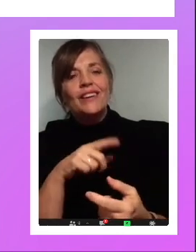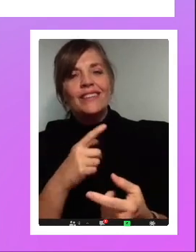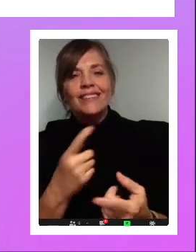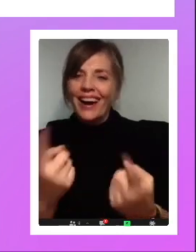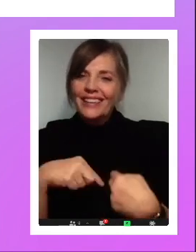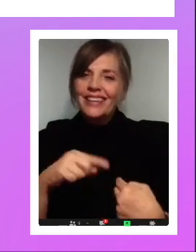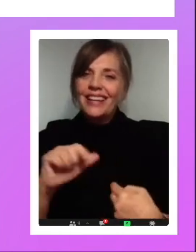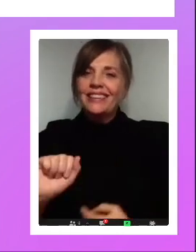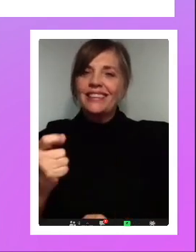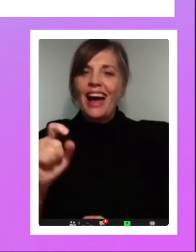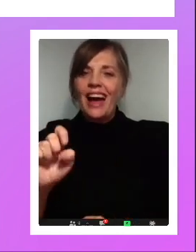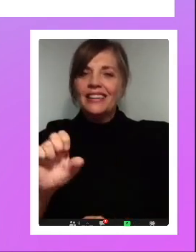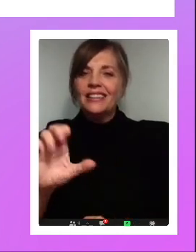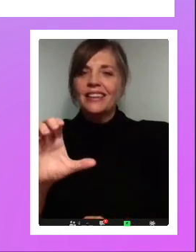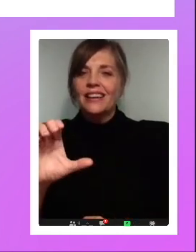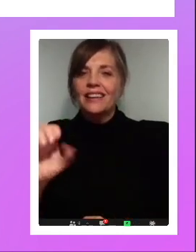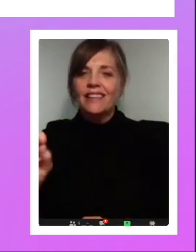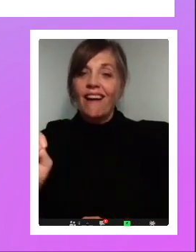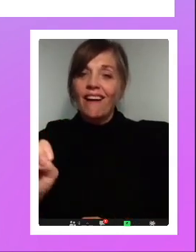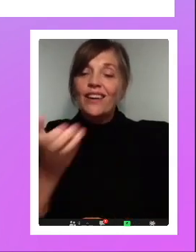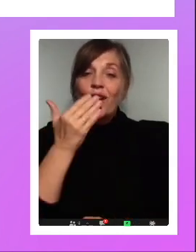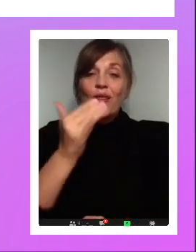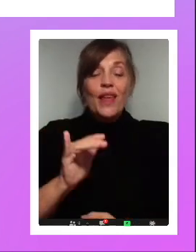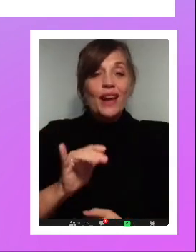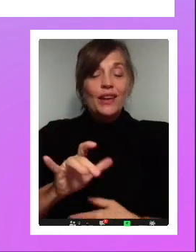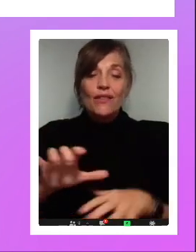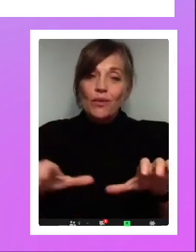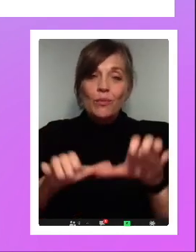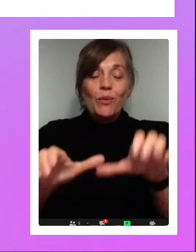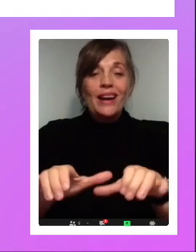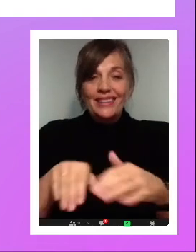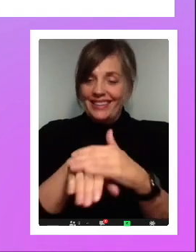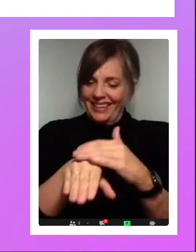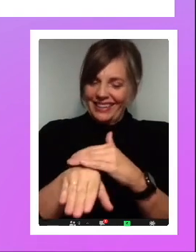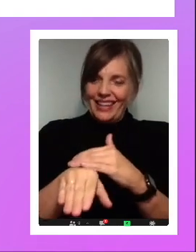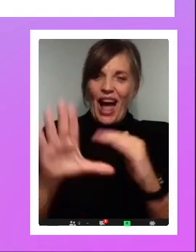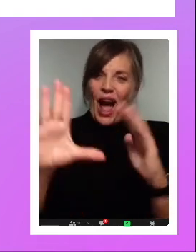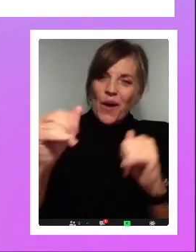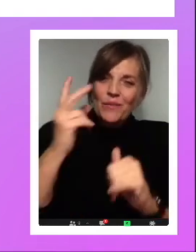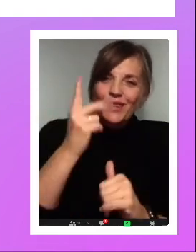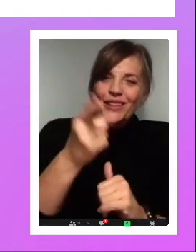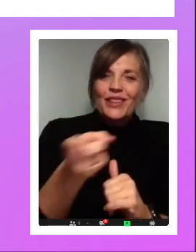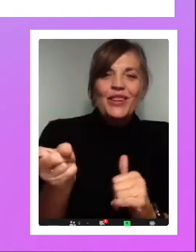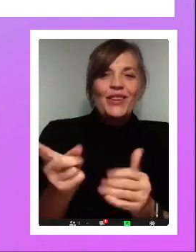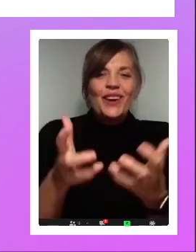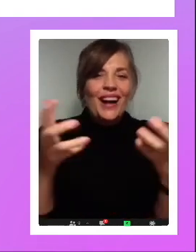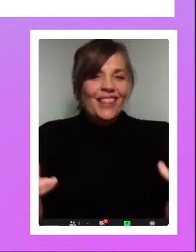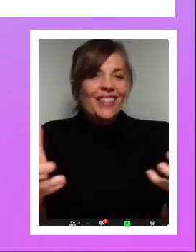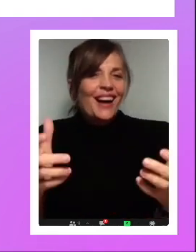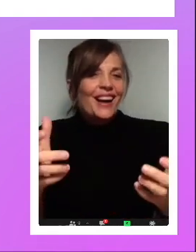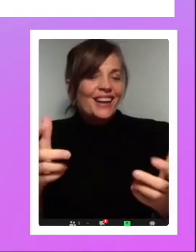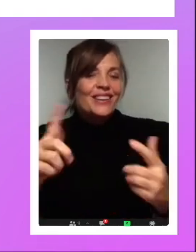thank you for practicing accessibility and I hope to see you a lot over the next day or two here.